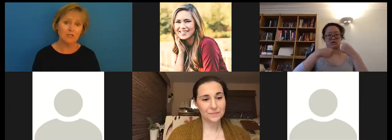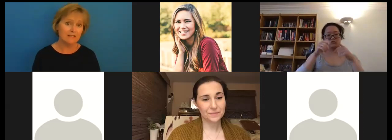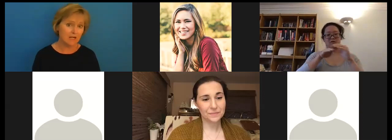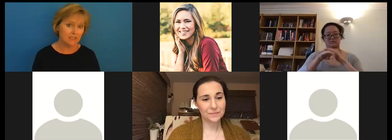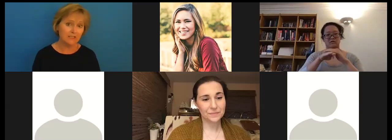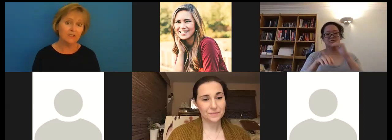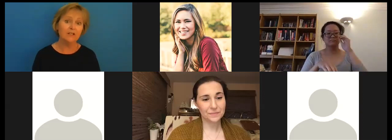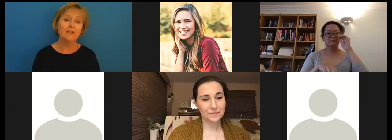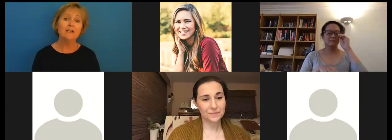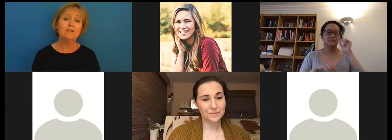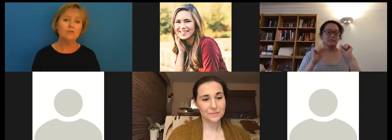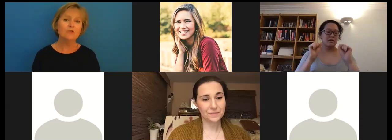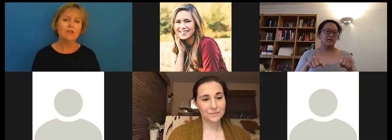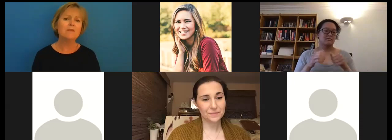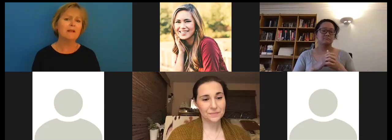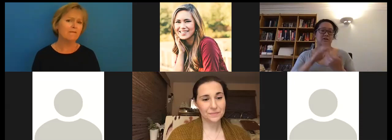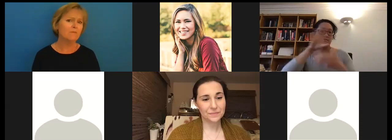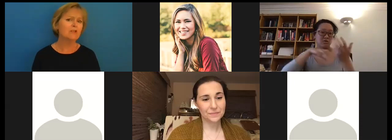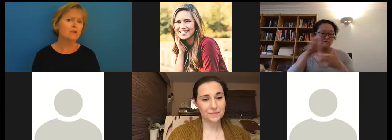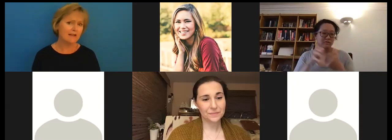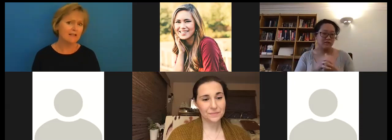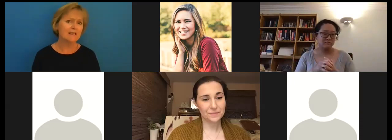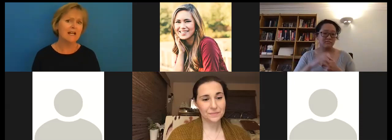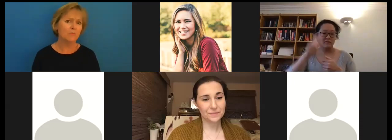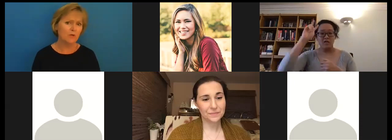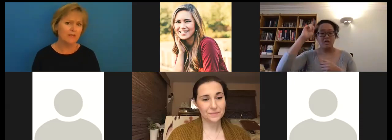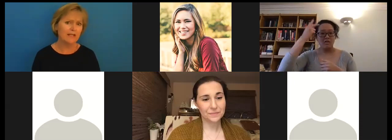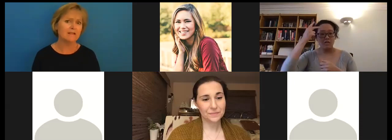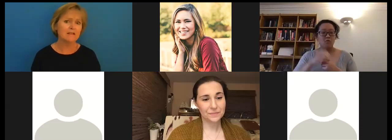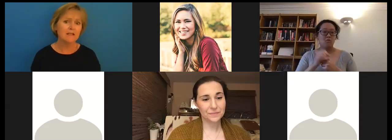is not clear, so talking about informational access and how important that is.